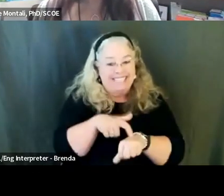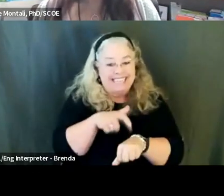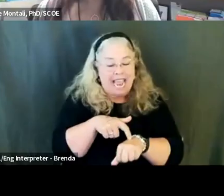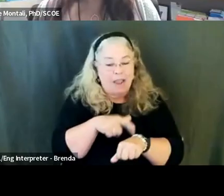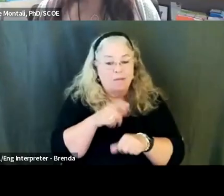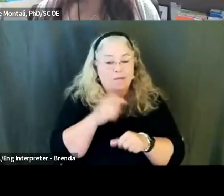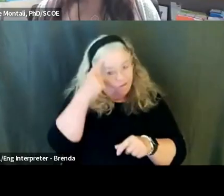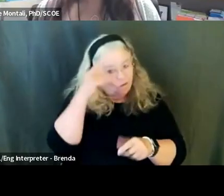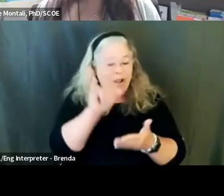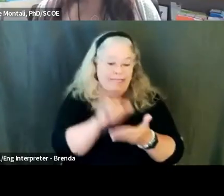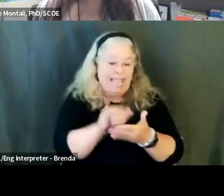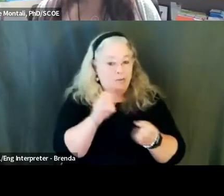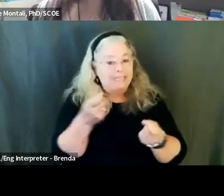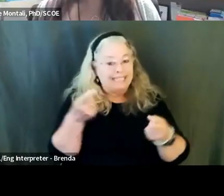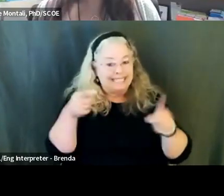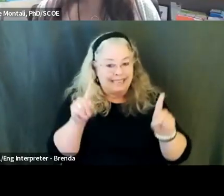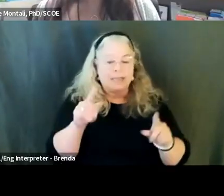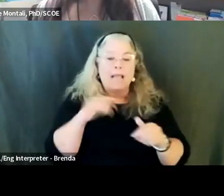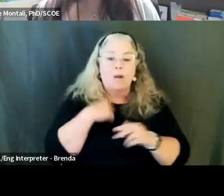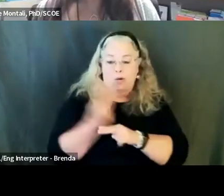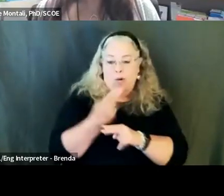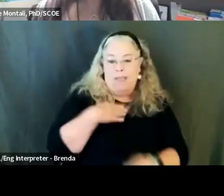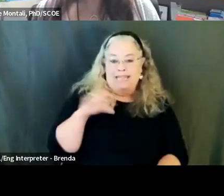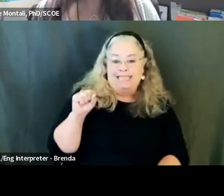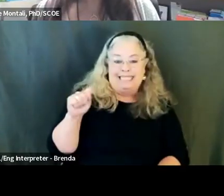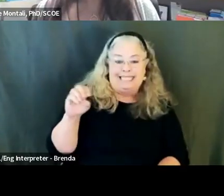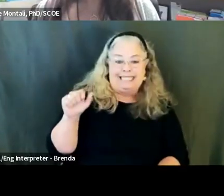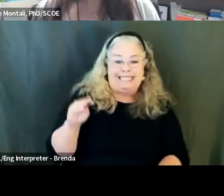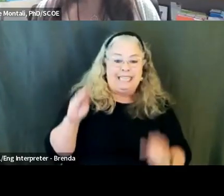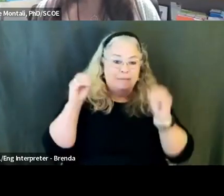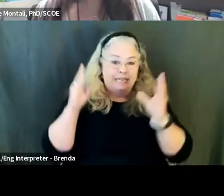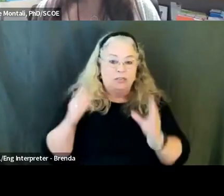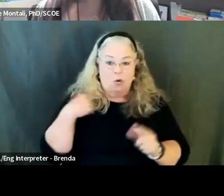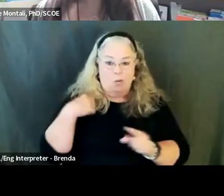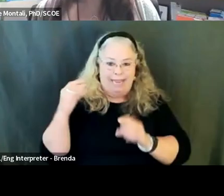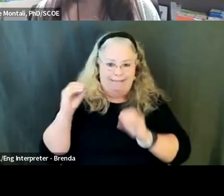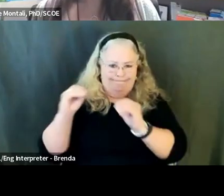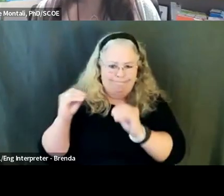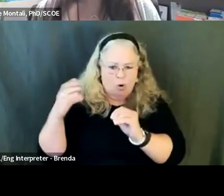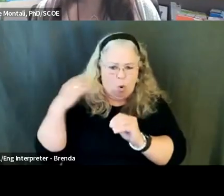So this is how I use my STEAM teachers. So I have this STEAM teacher who we coach up we we if we